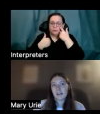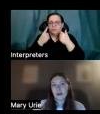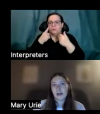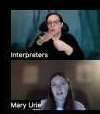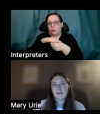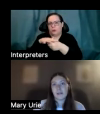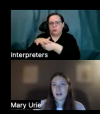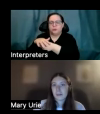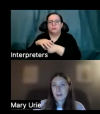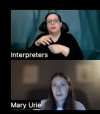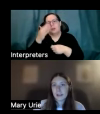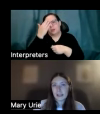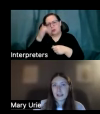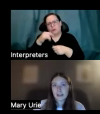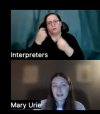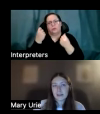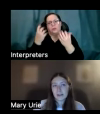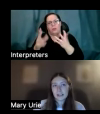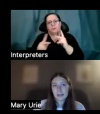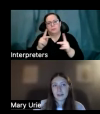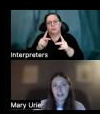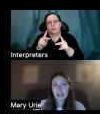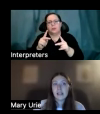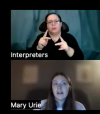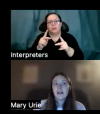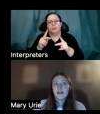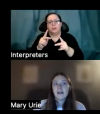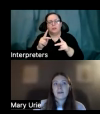So I know for a lot of people in the disability community, um,